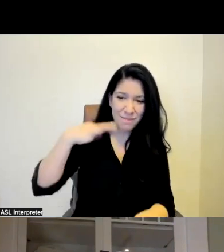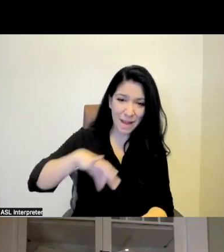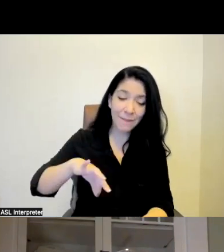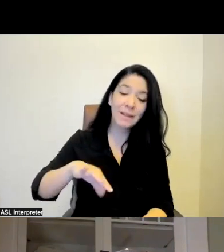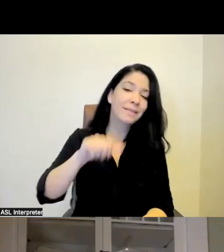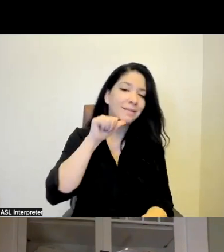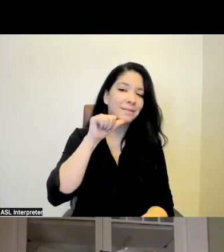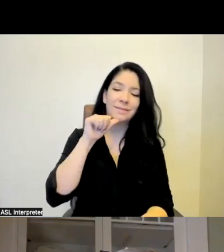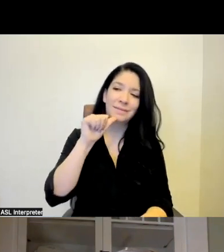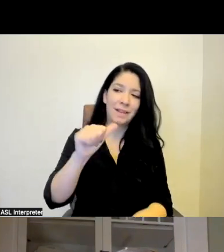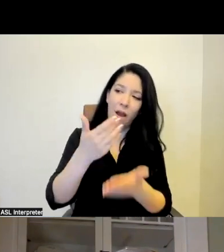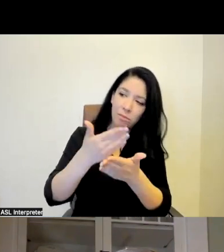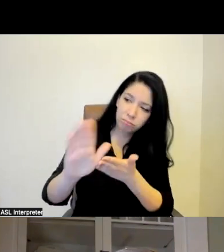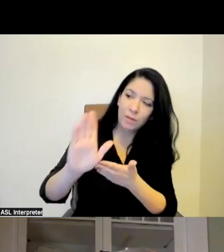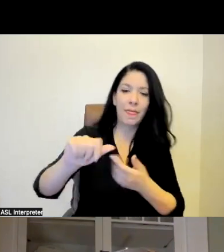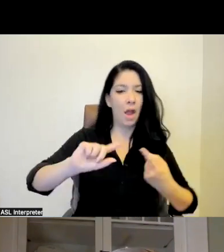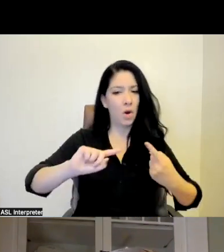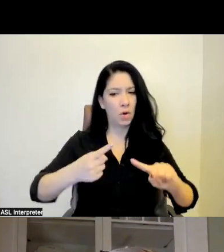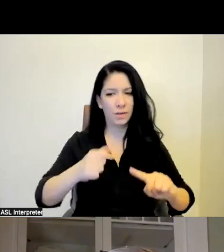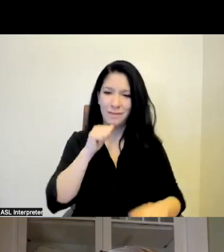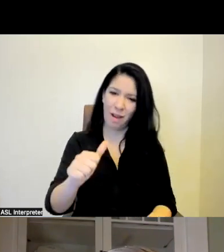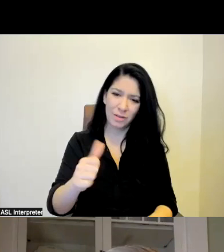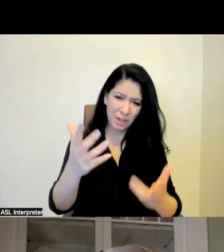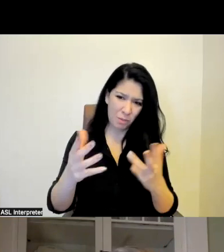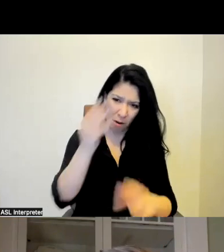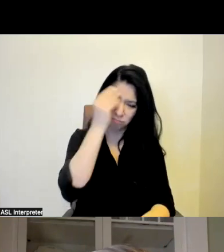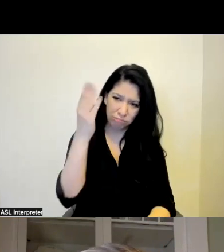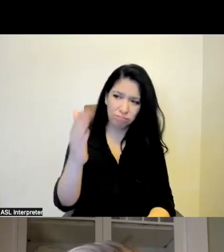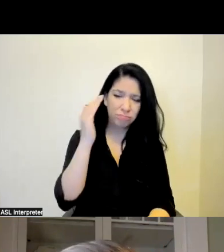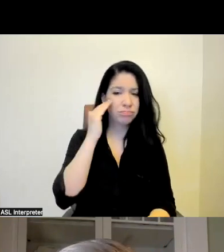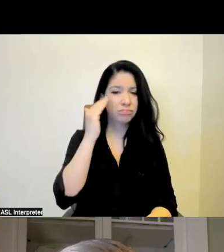and sense of betrayal that people are having. So I just want to acknowledge that. Next slide.